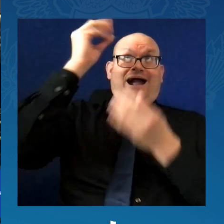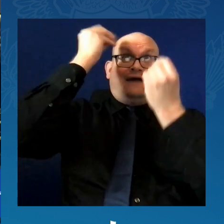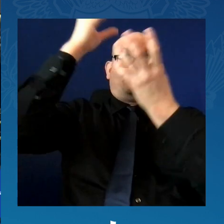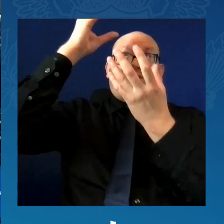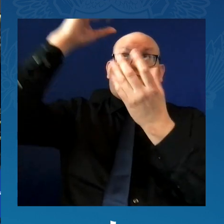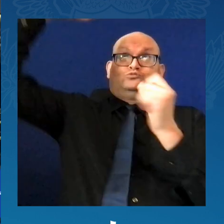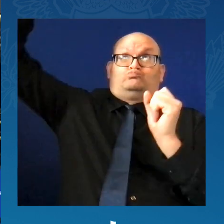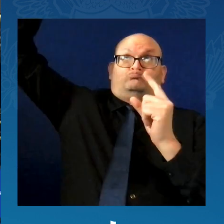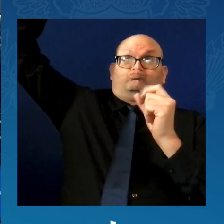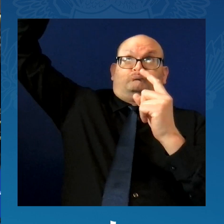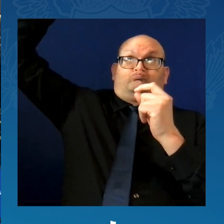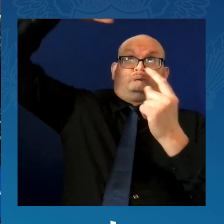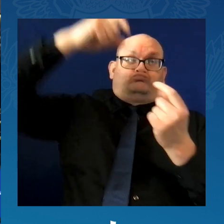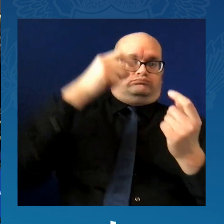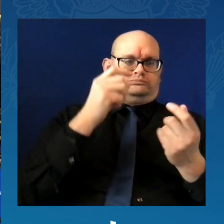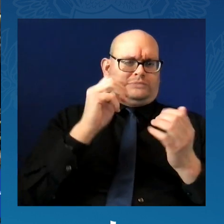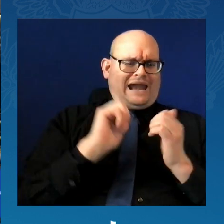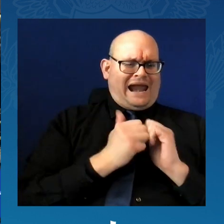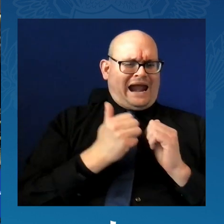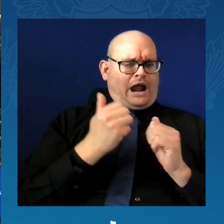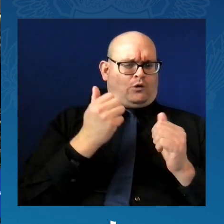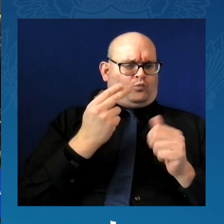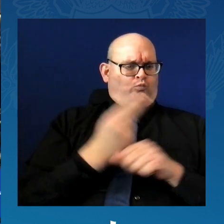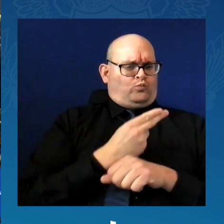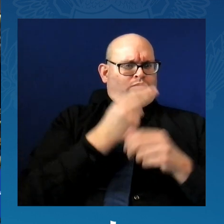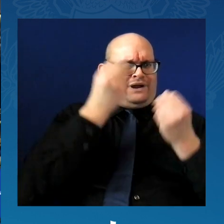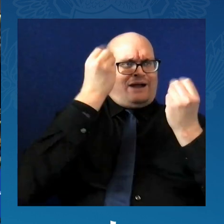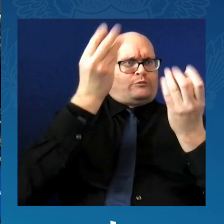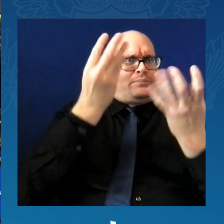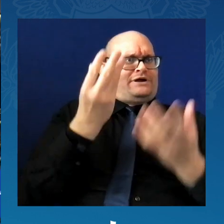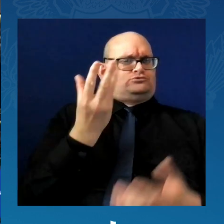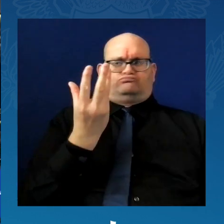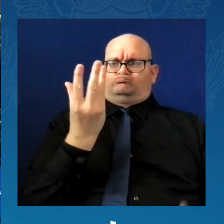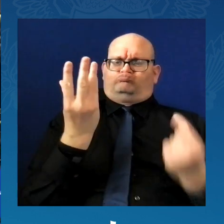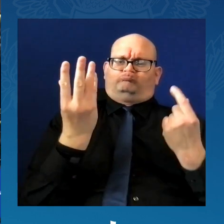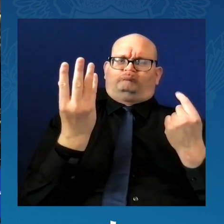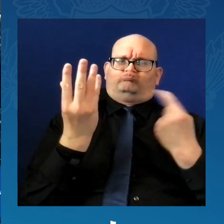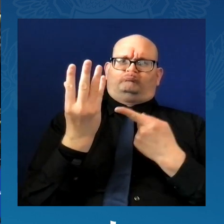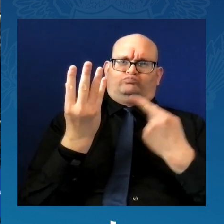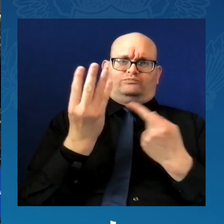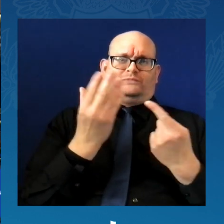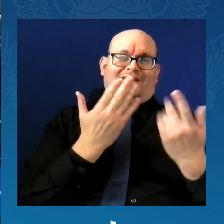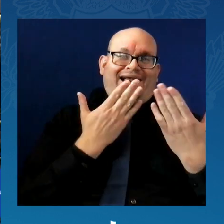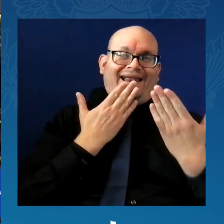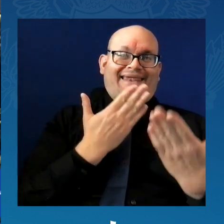Assistant Secretary Trujillo: Thank you very much, Madam Vice President. I'm pleased to be representing the Department of the Interior today.